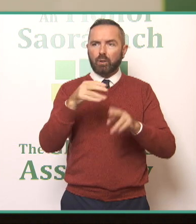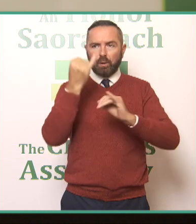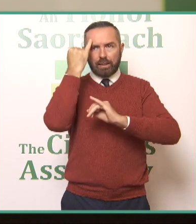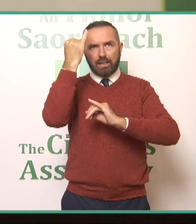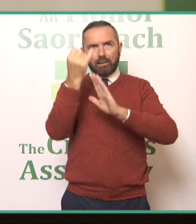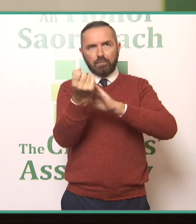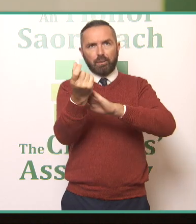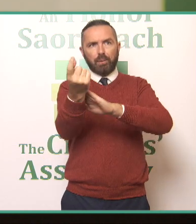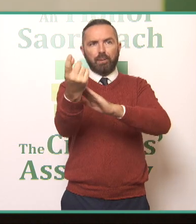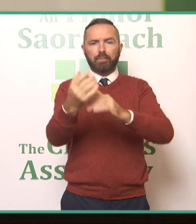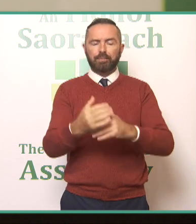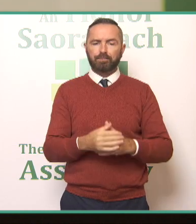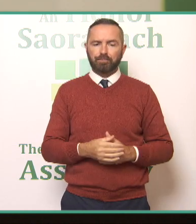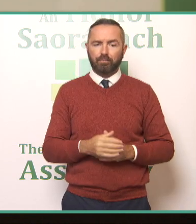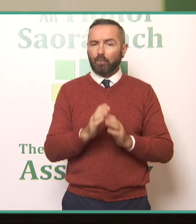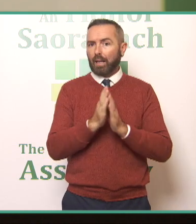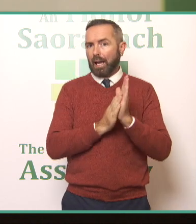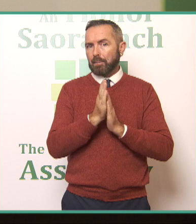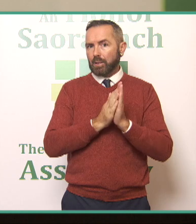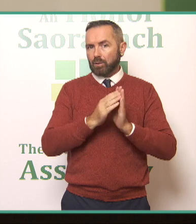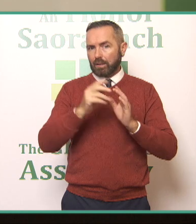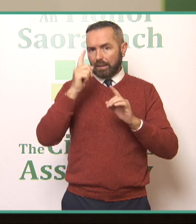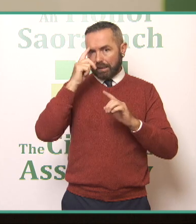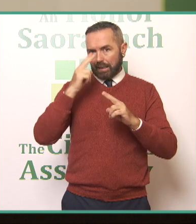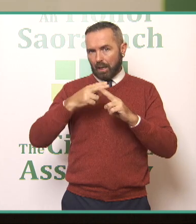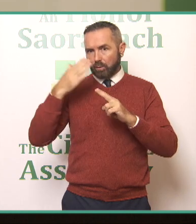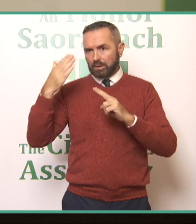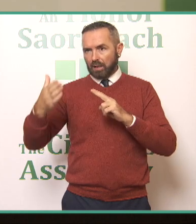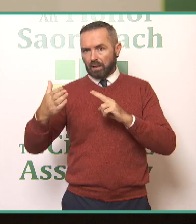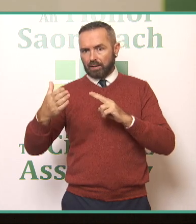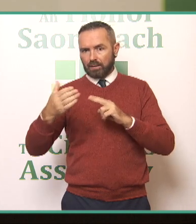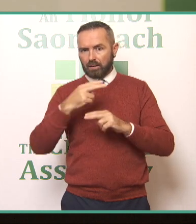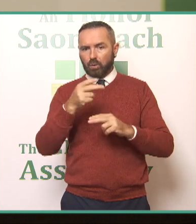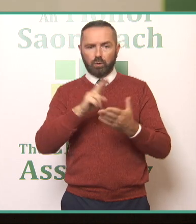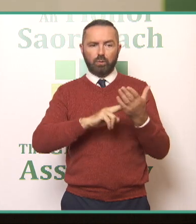so the ambition being to think outside the box so rather than going for the easy win we have this